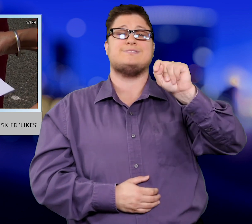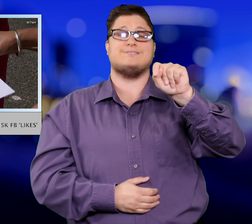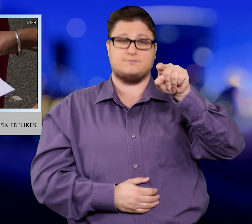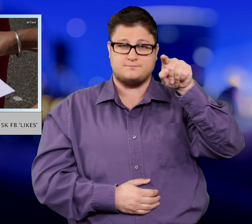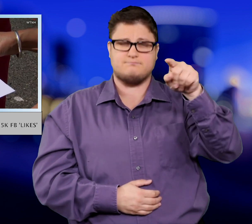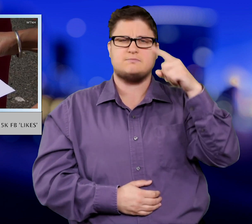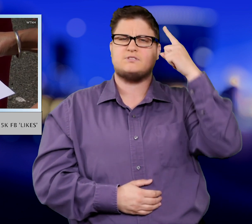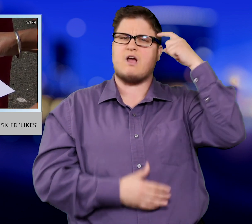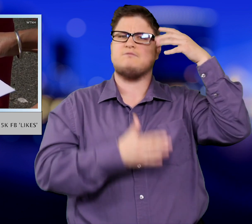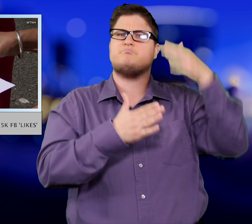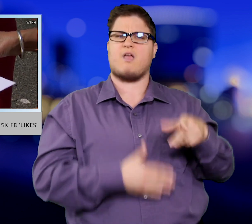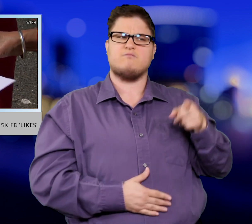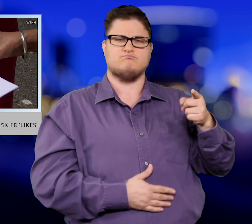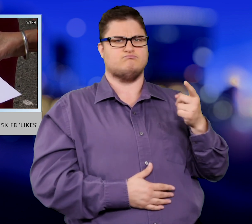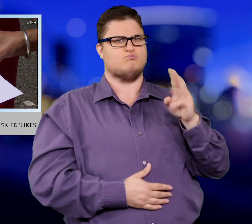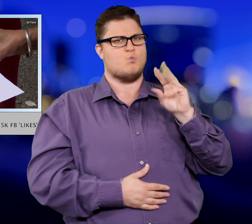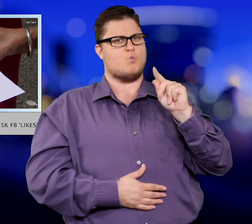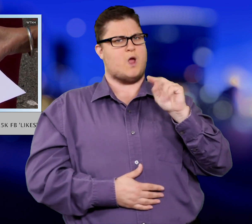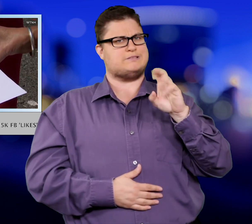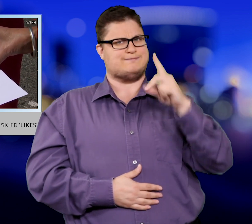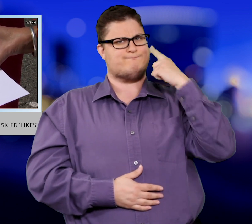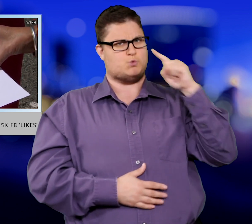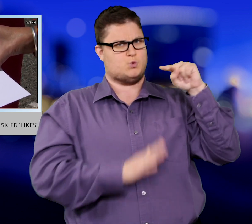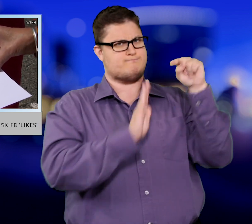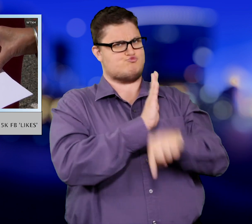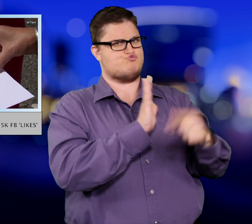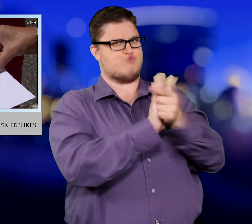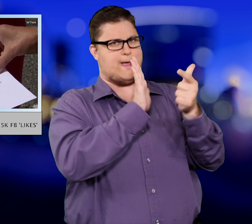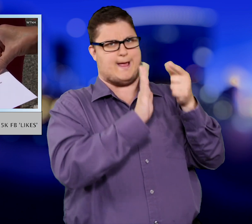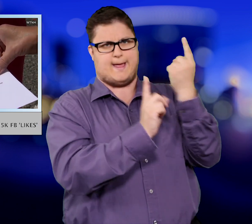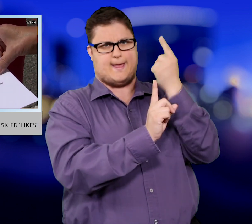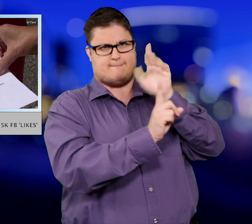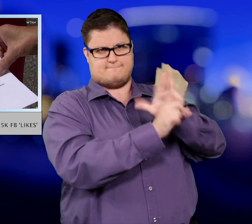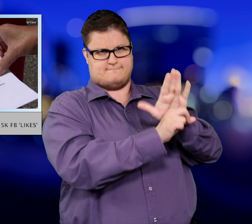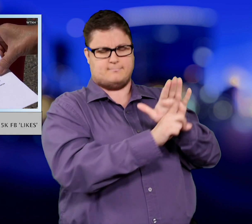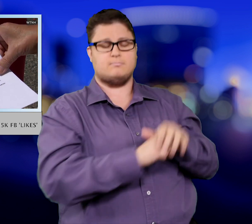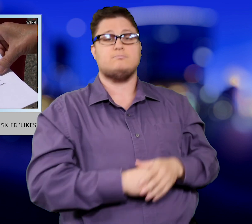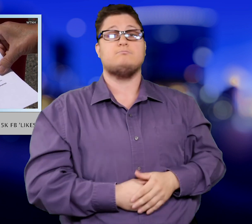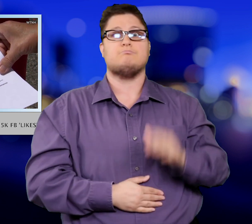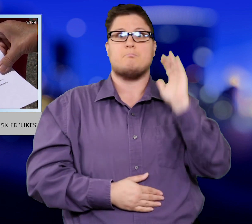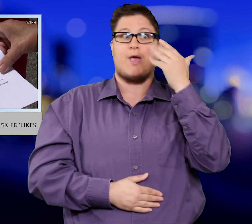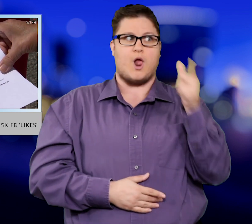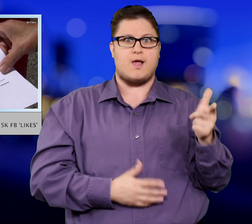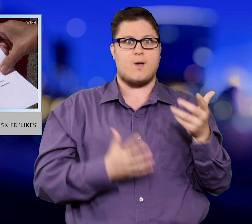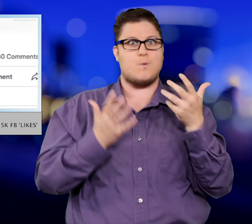A wanted crime suspect in Connecticut apparently